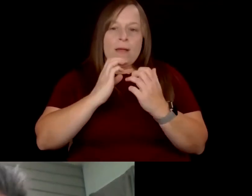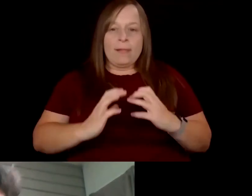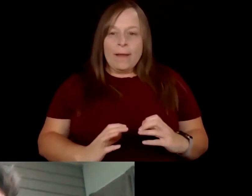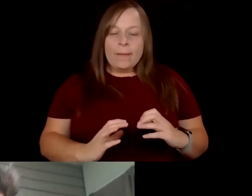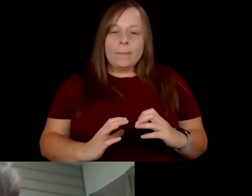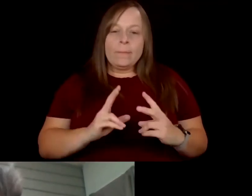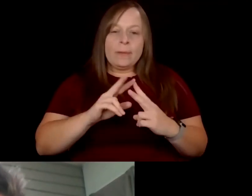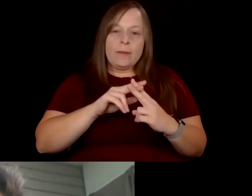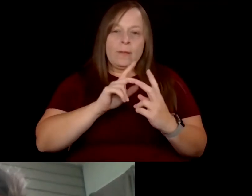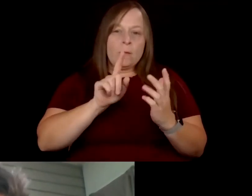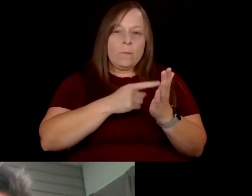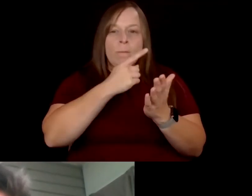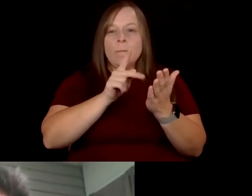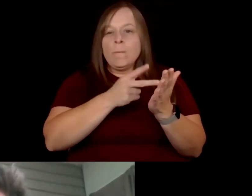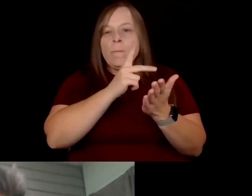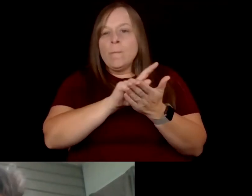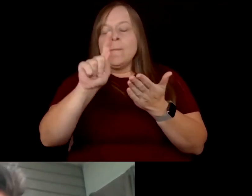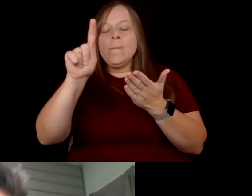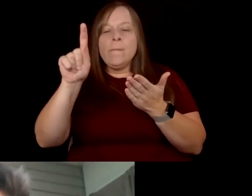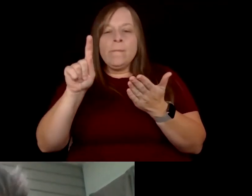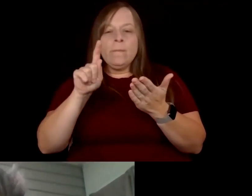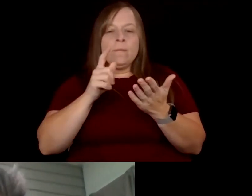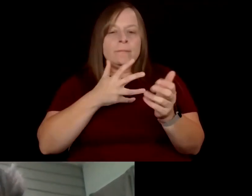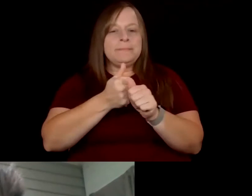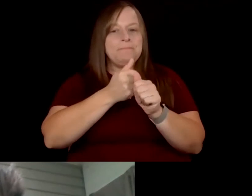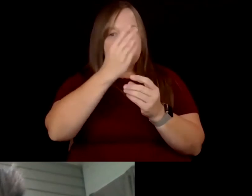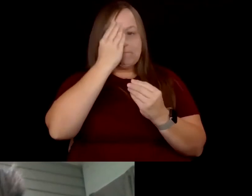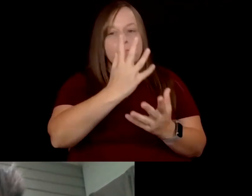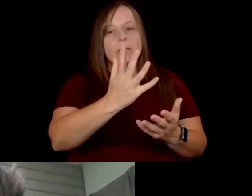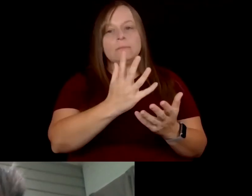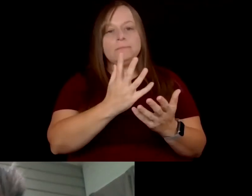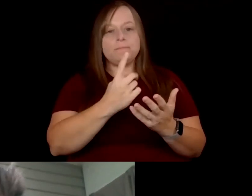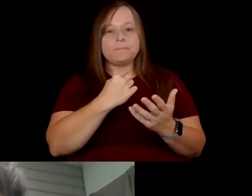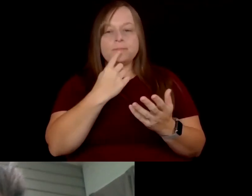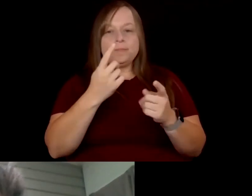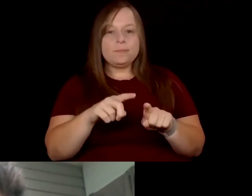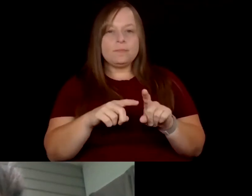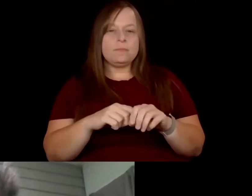either once or twice a week to keep them updated on how it was going. And there's not really a lot